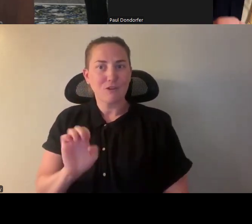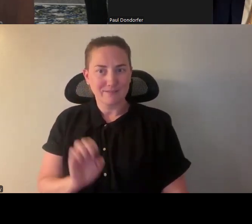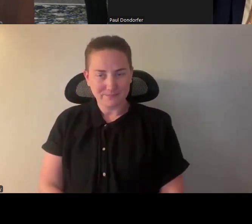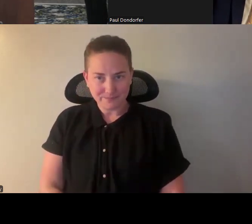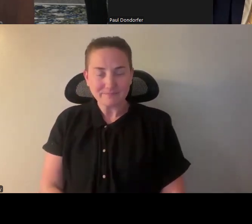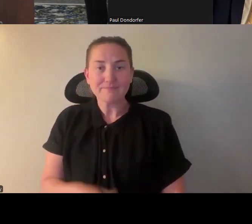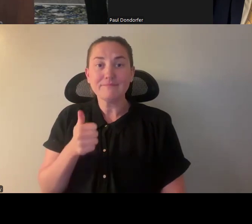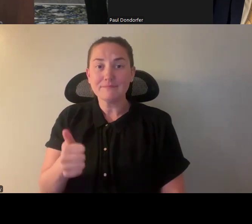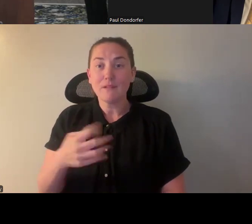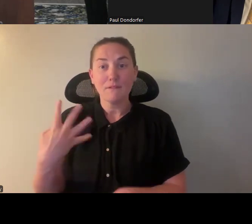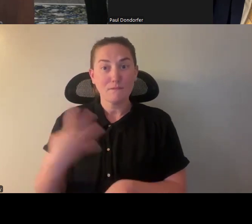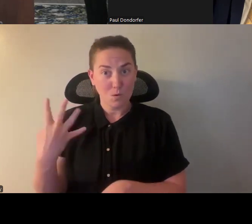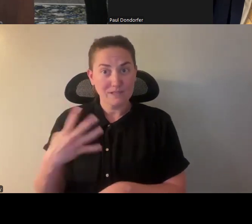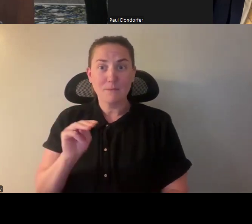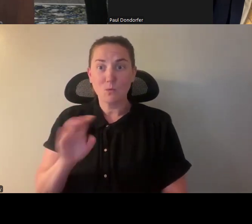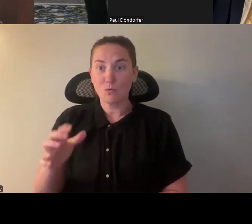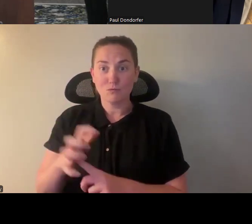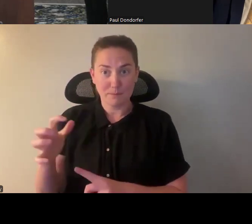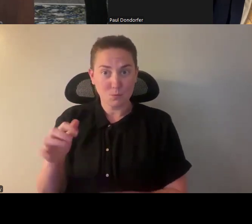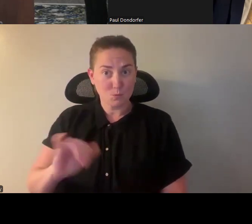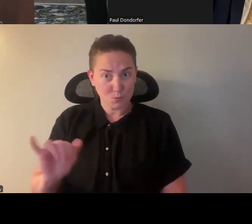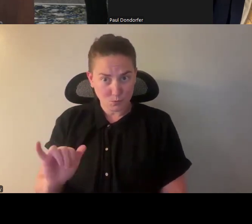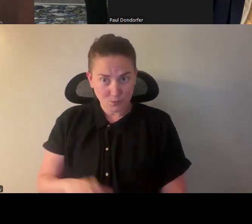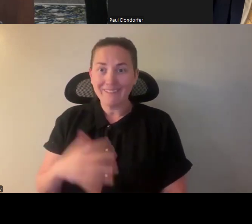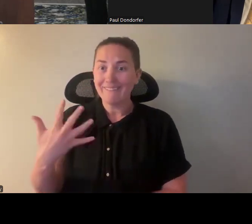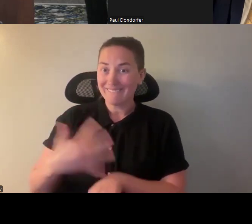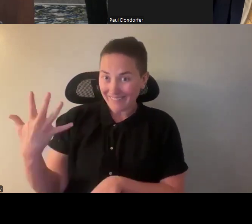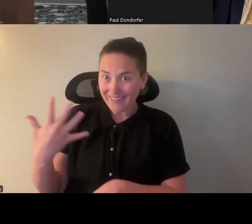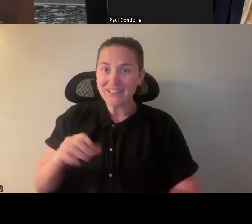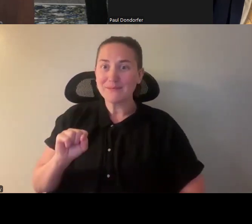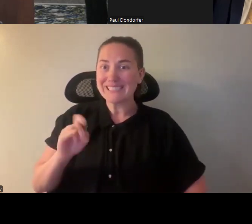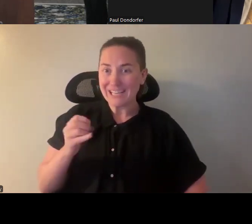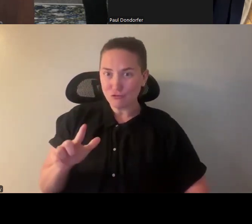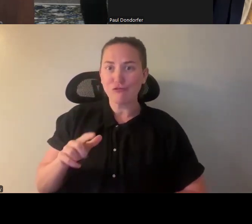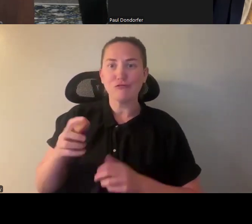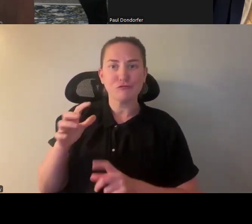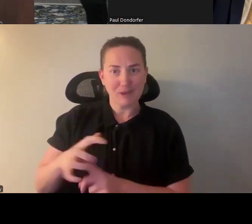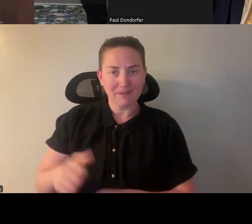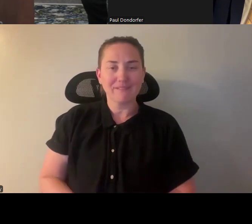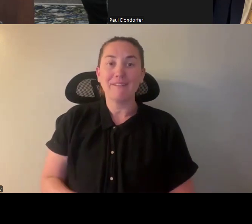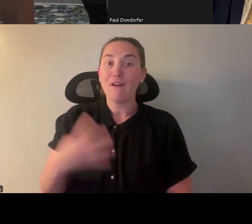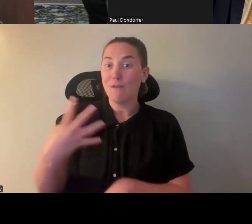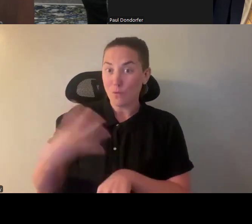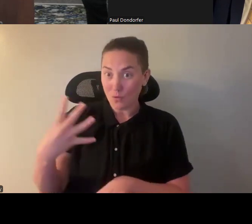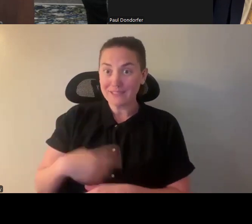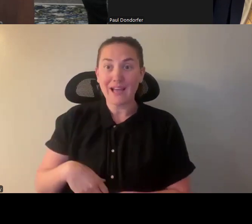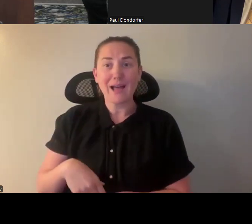is a four-time Enroll County champion a fivetime sectional champion a four-time super sectional